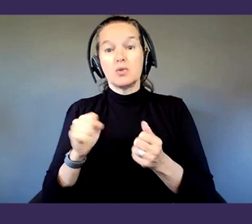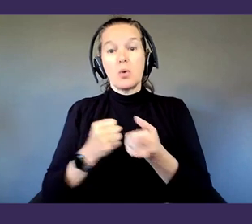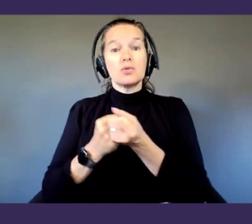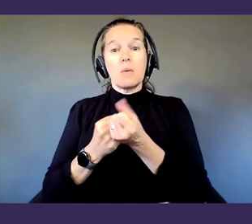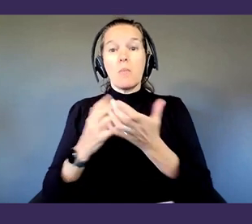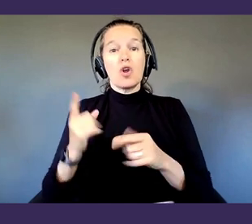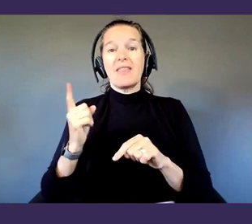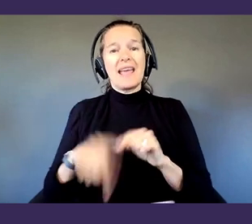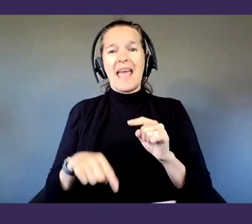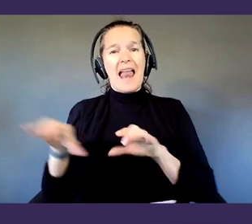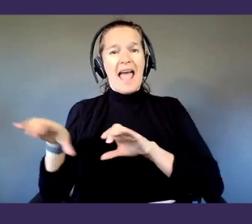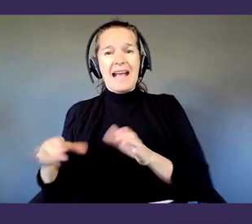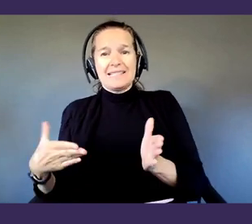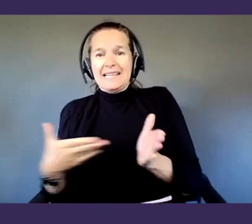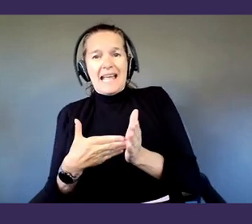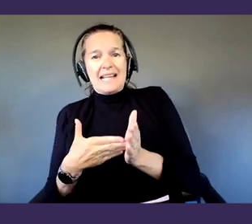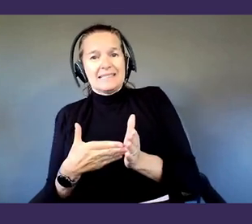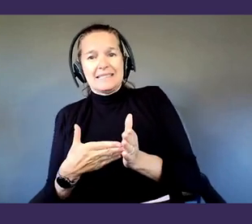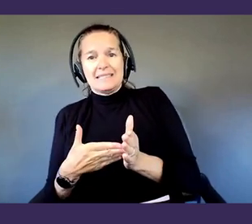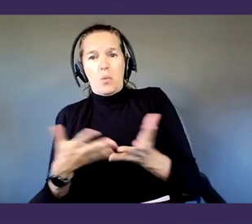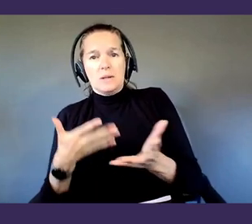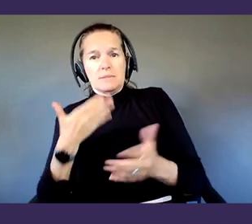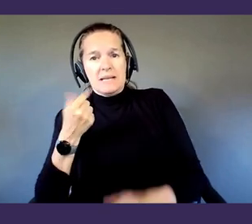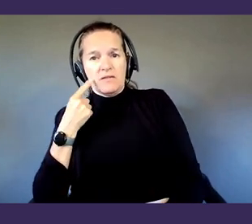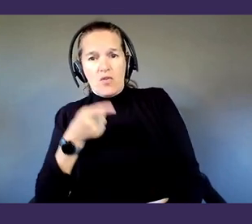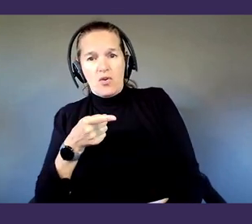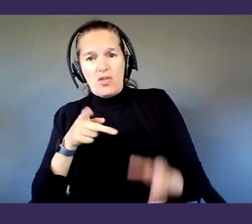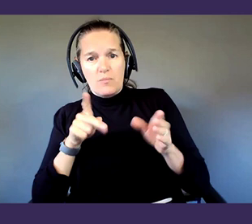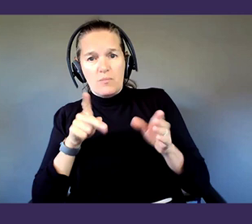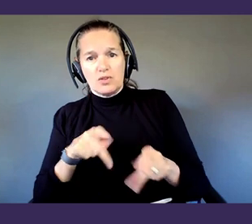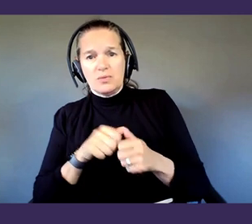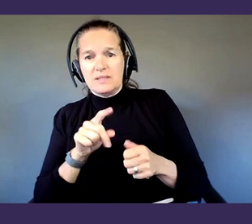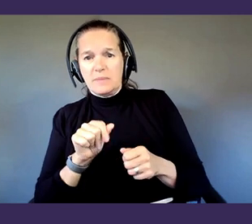against the decision-maker's best interest, right? And so that's why it's really important